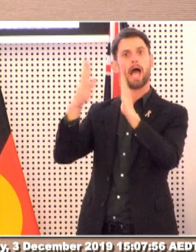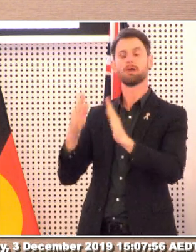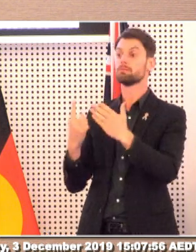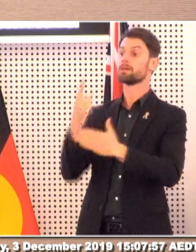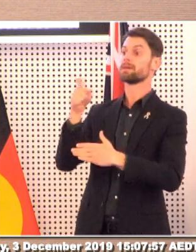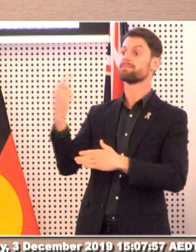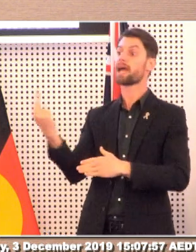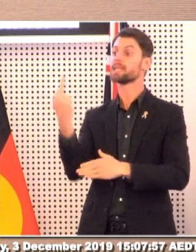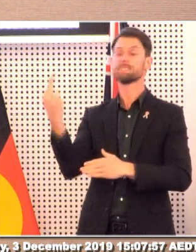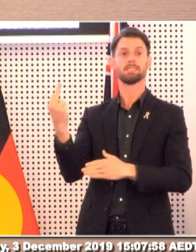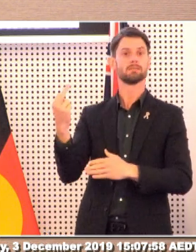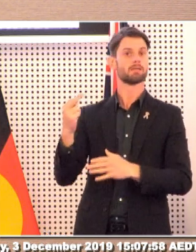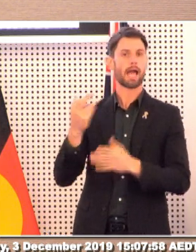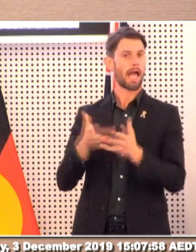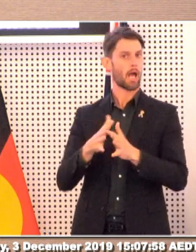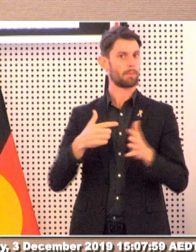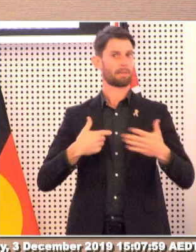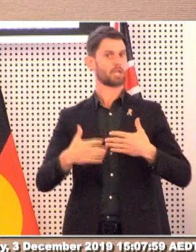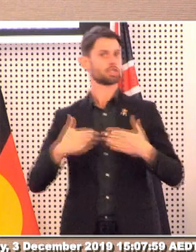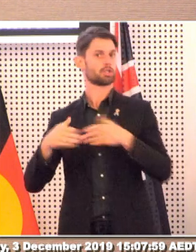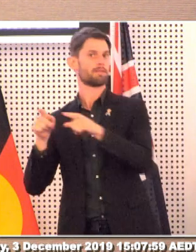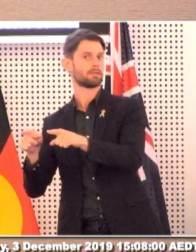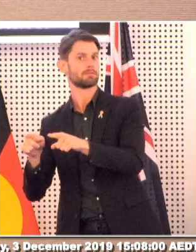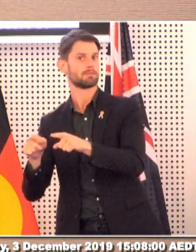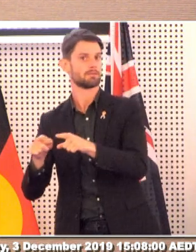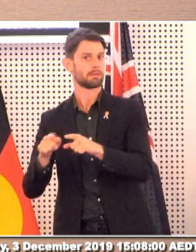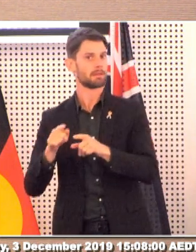can’t you have a choice over who you live with or where you might move to?